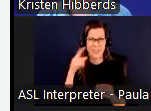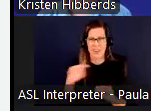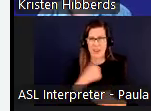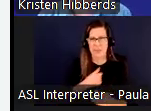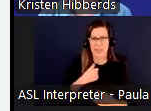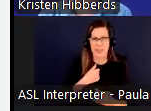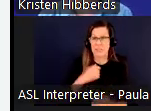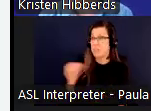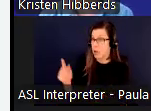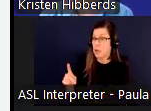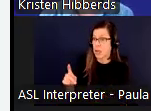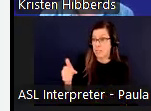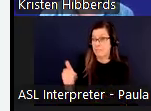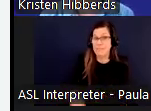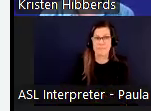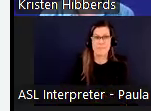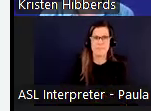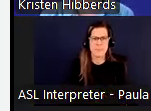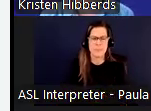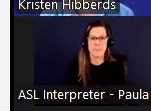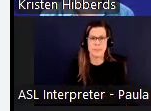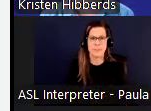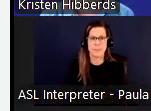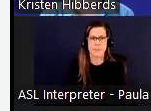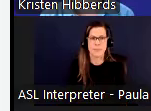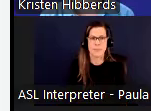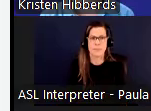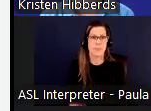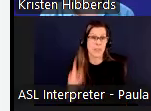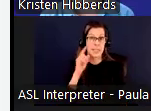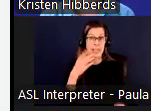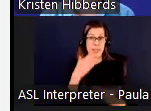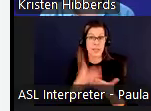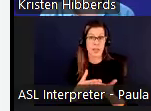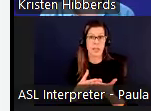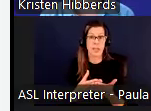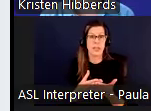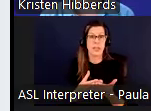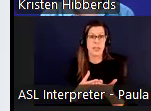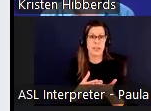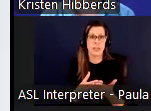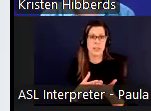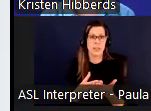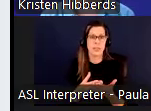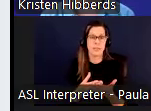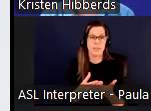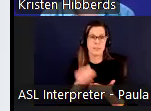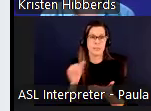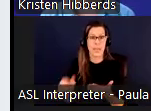OK, that sounds good. I mean, I'm guessing that would the investigator